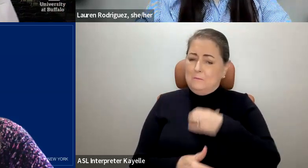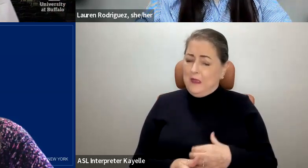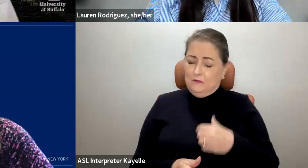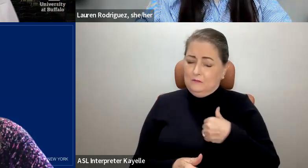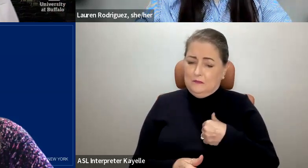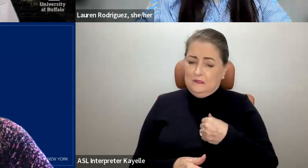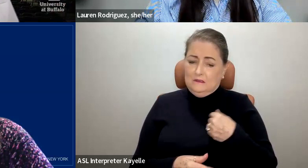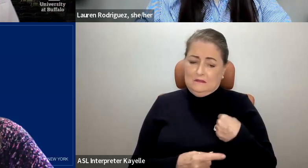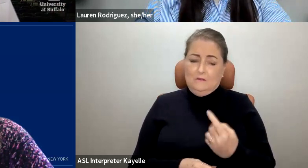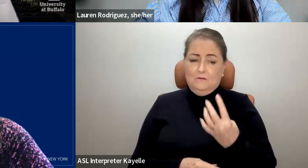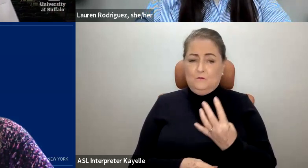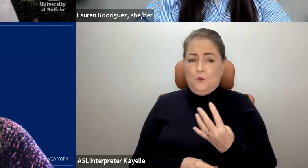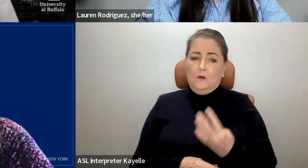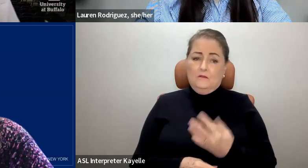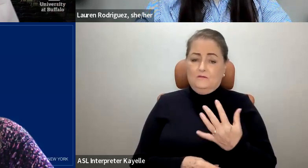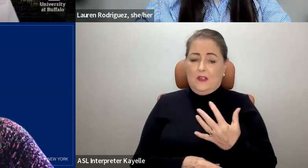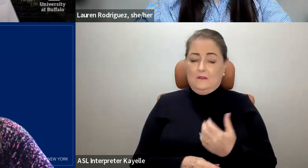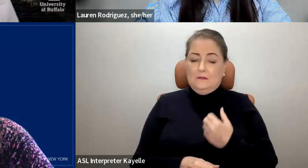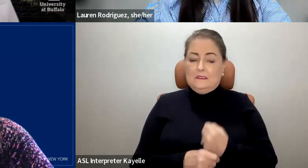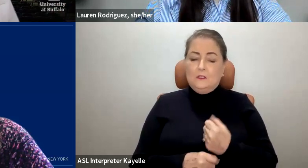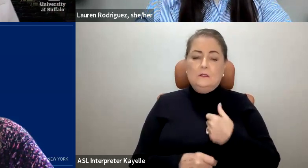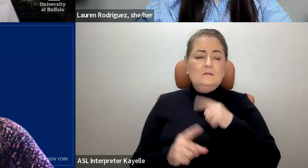five years, I have talked with a number of organizations,